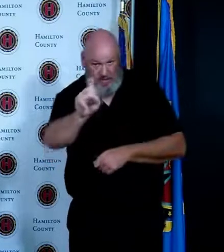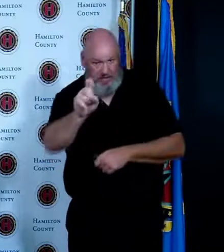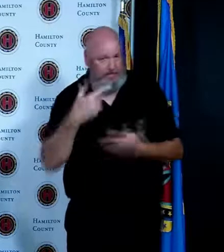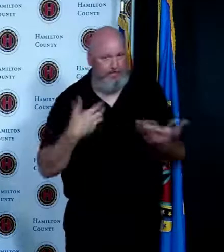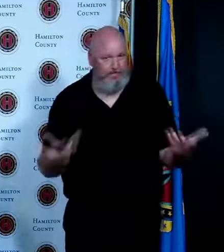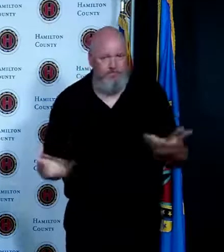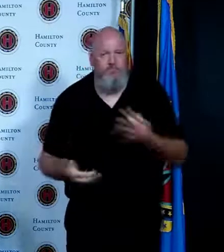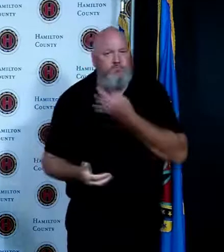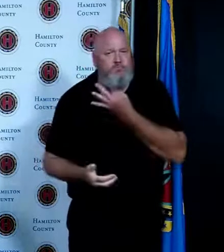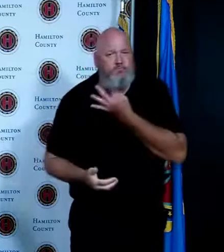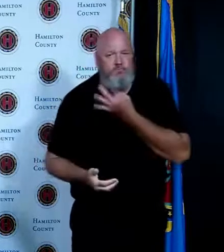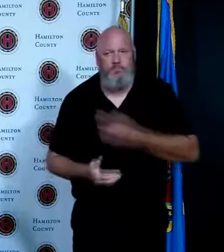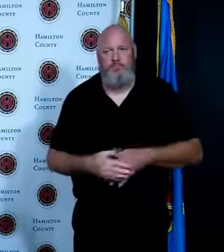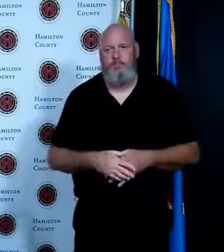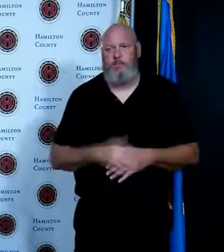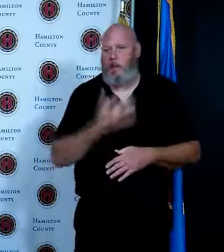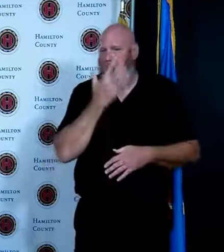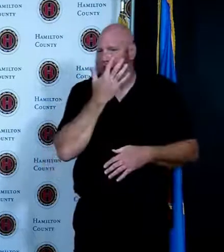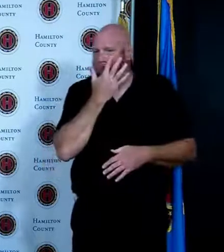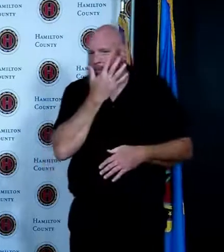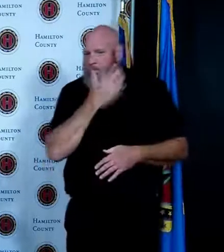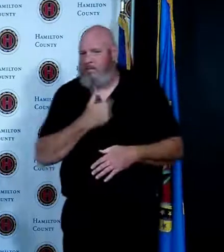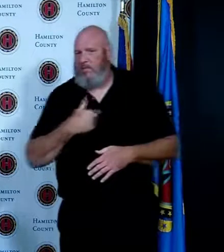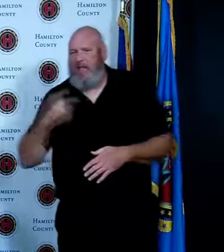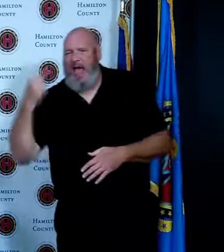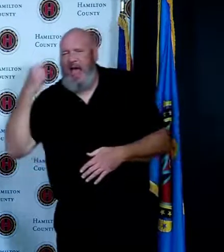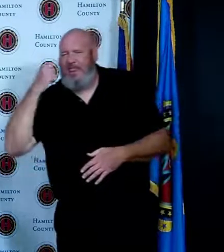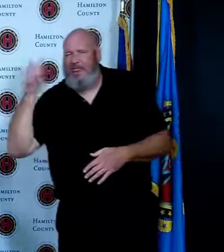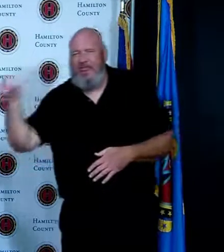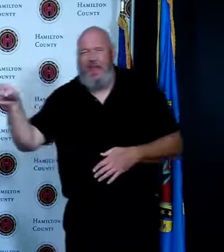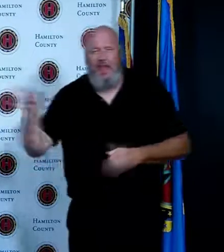with each step of this pandemic we see greater compliance and it's my hope that